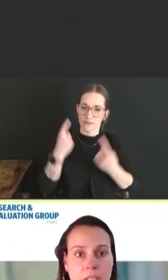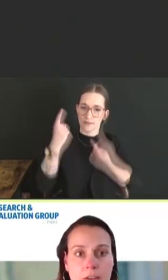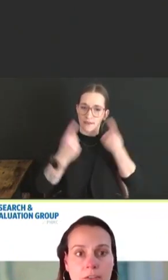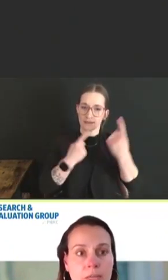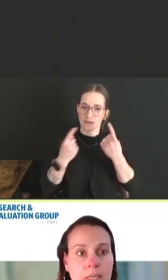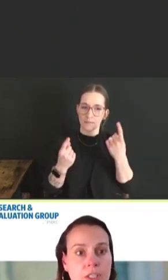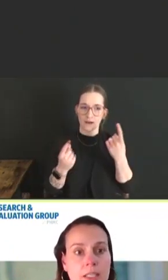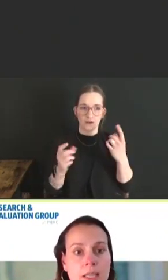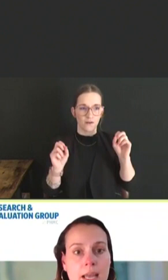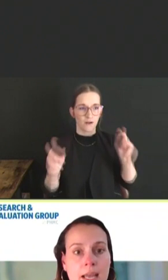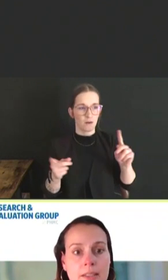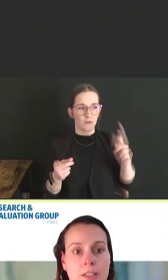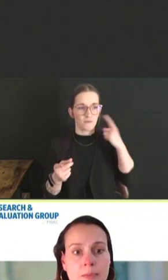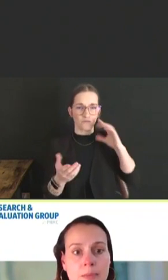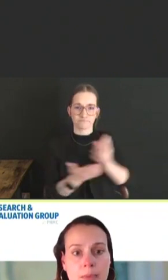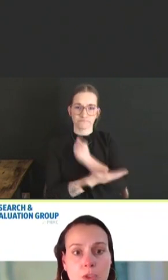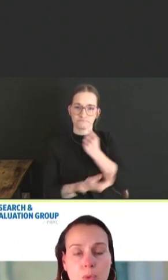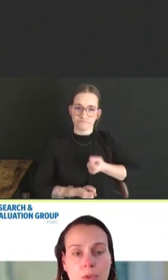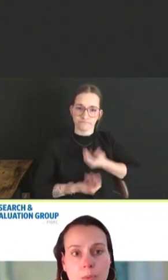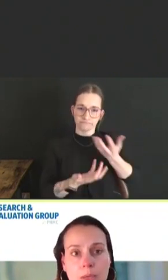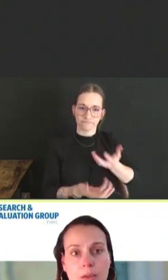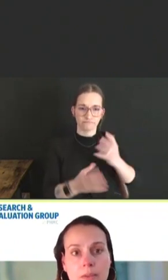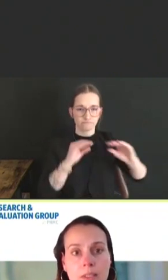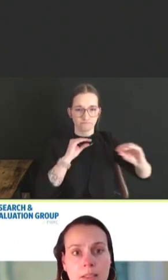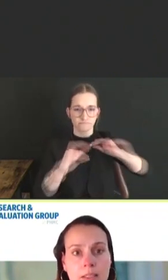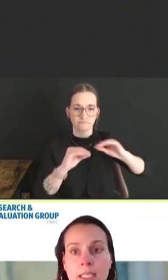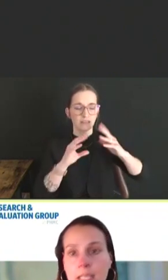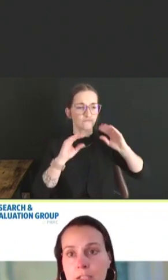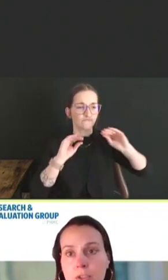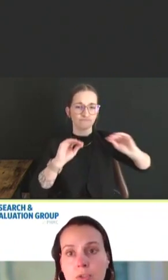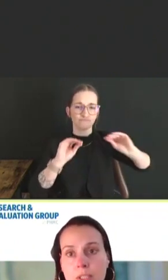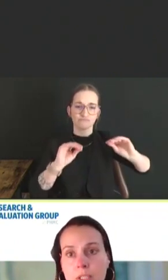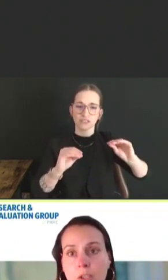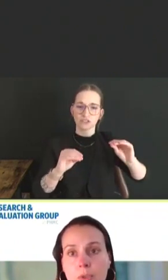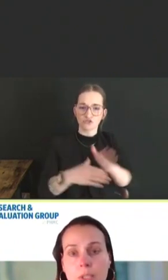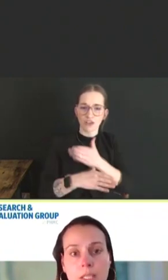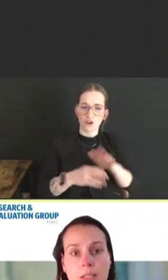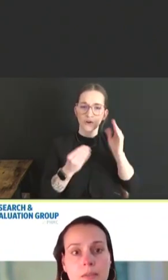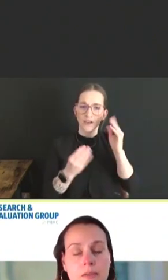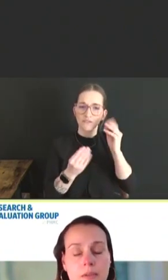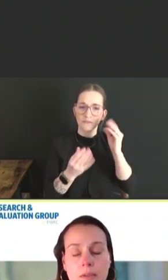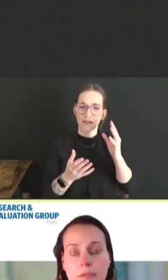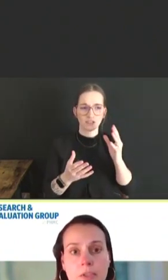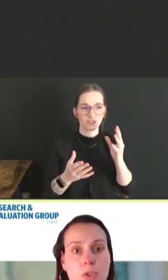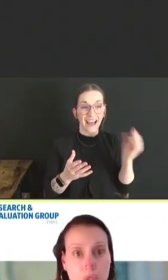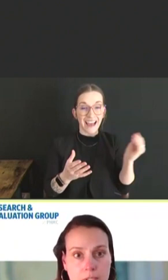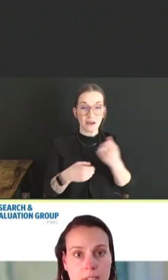share information and to make sure that we are leaning into trusted community resources.